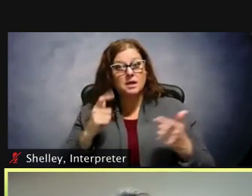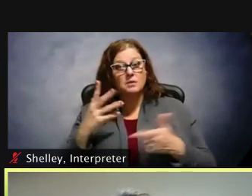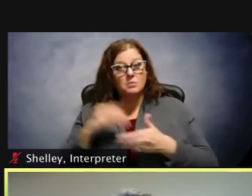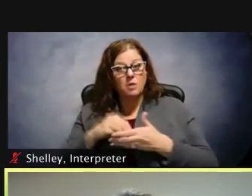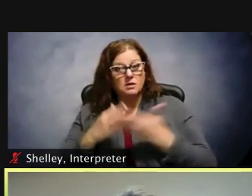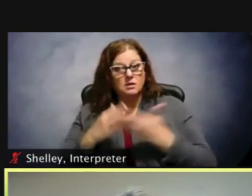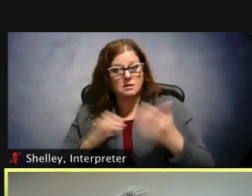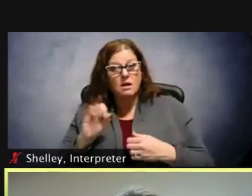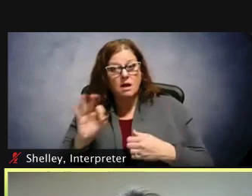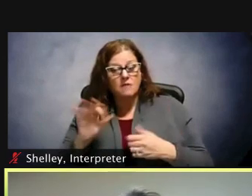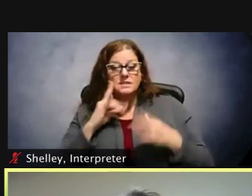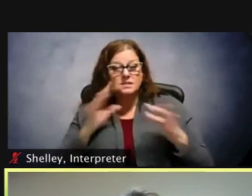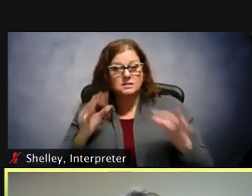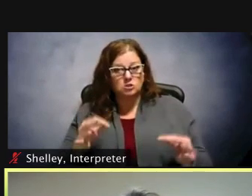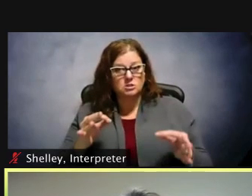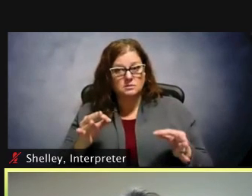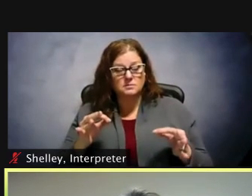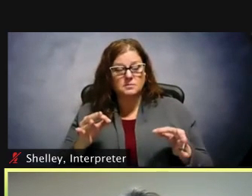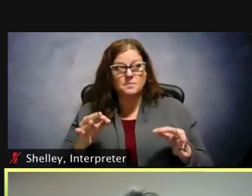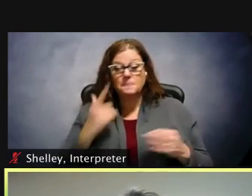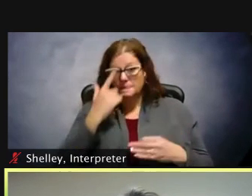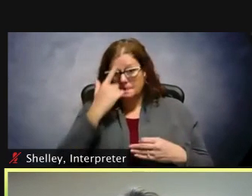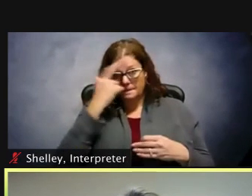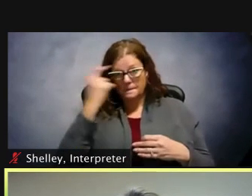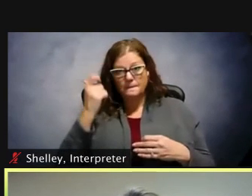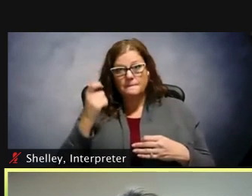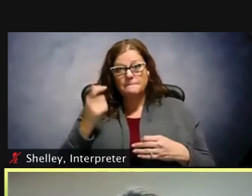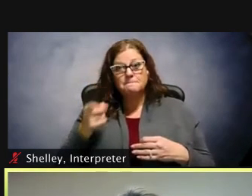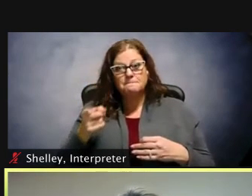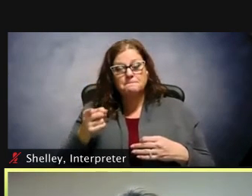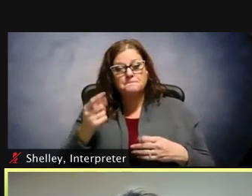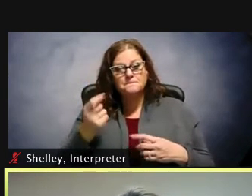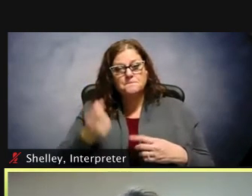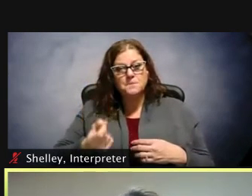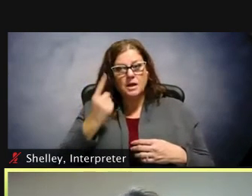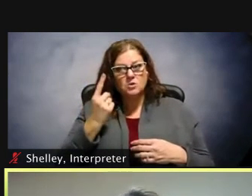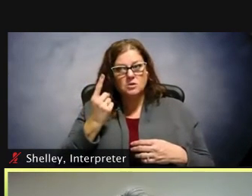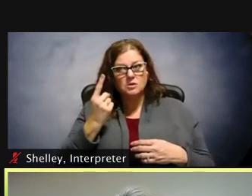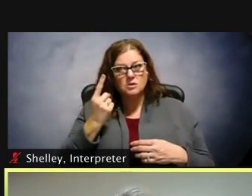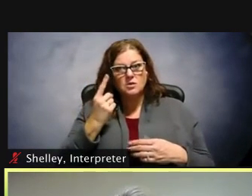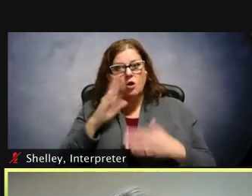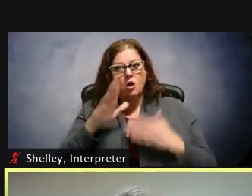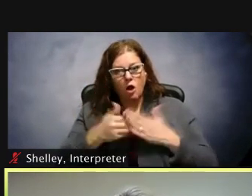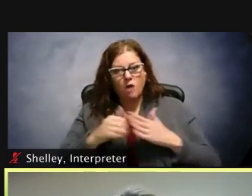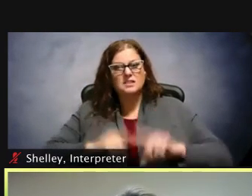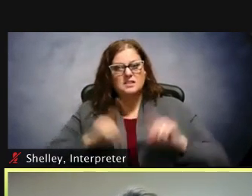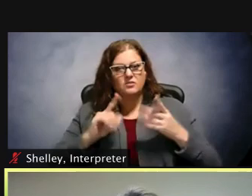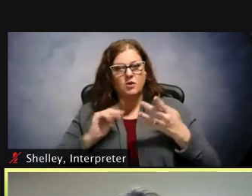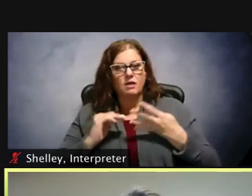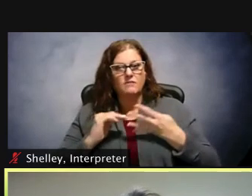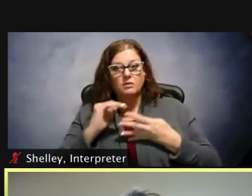of the decision because she understood all of the different levels. She understood that there was a